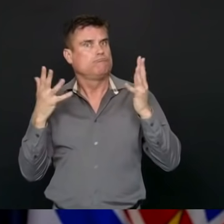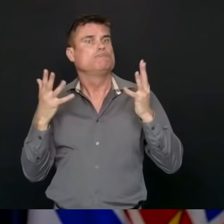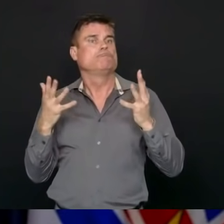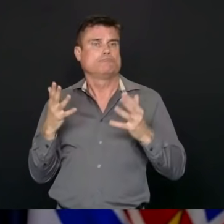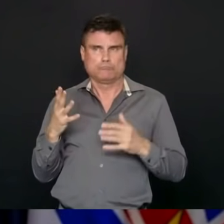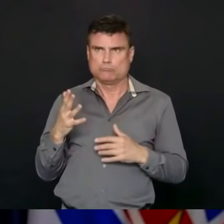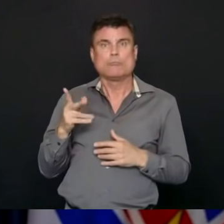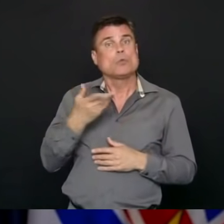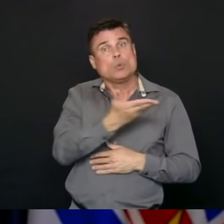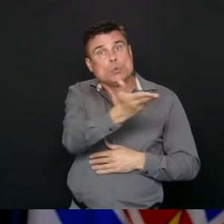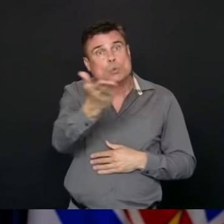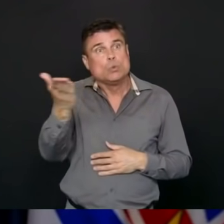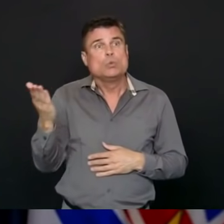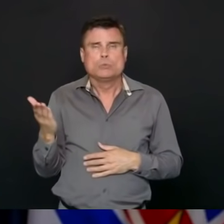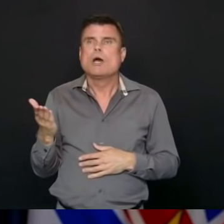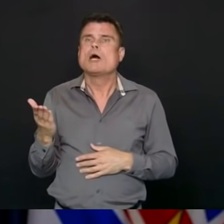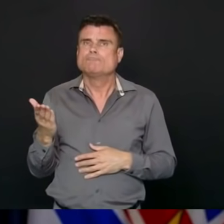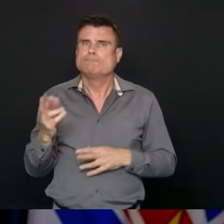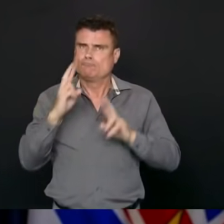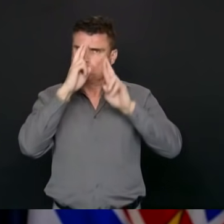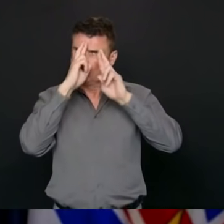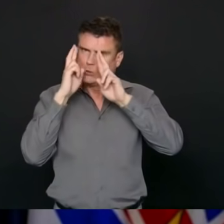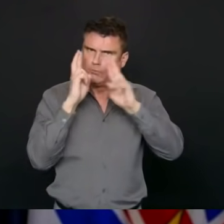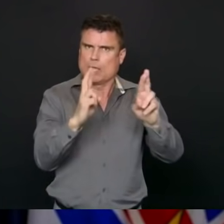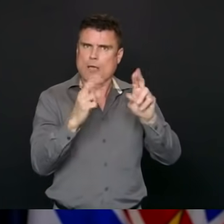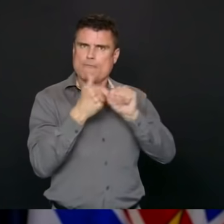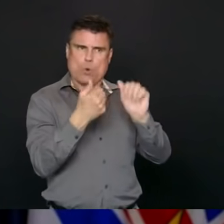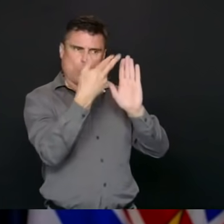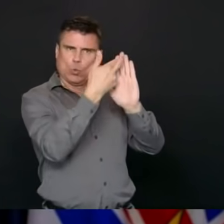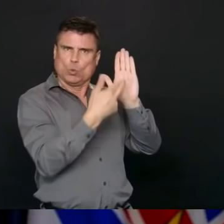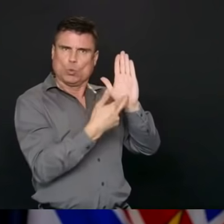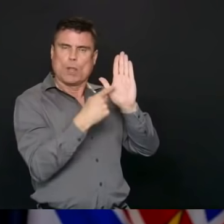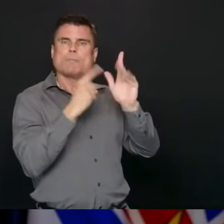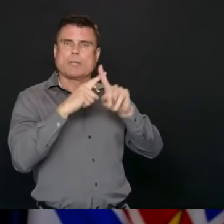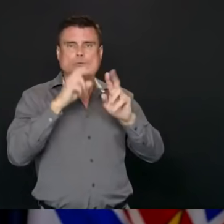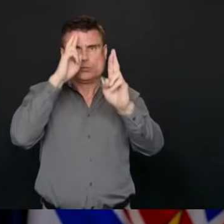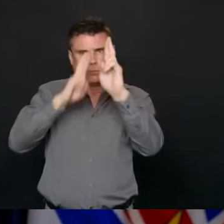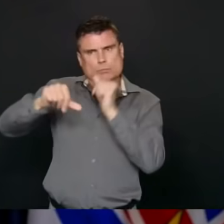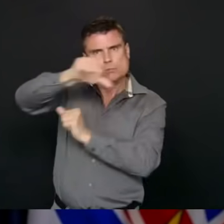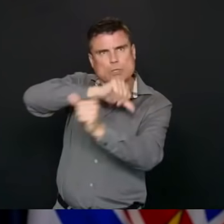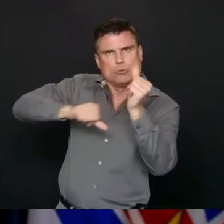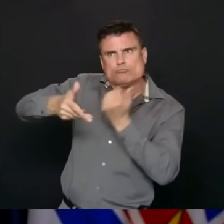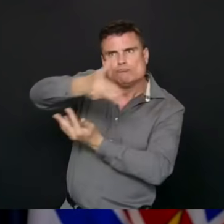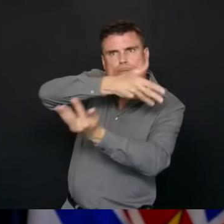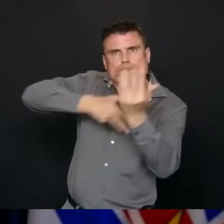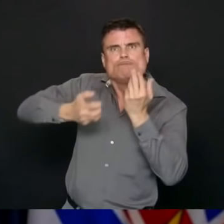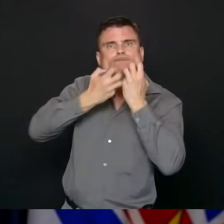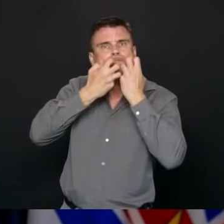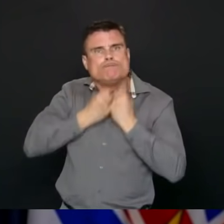majority of people to get around the rules. We have to dig in and when the new phase